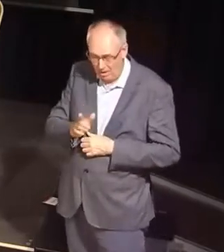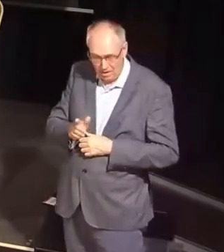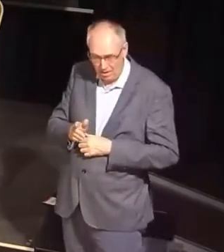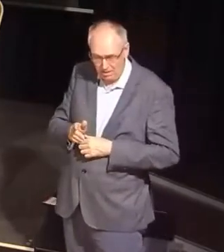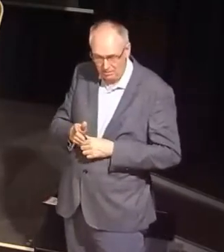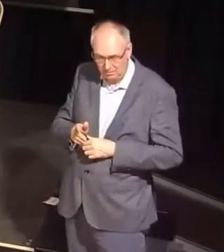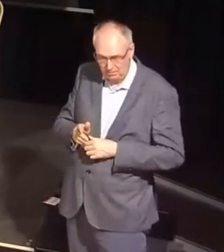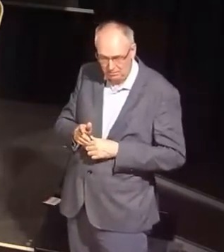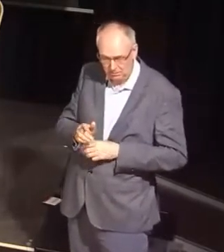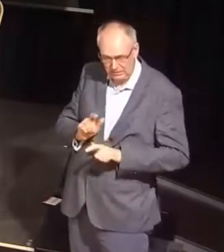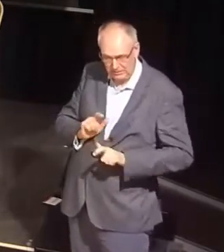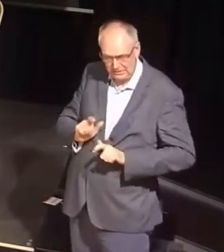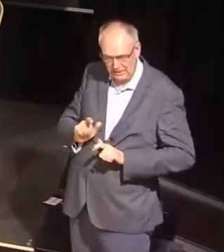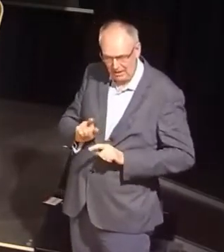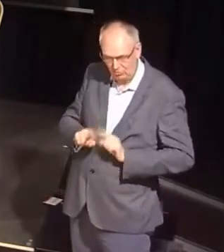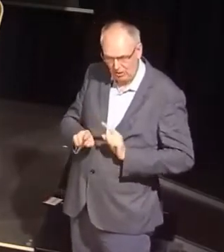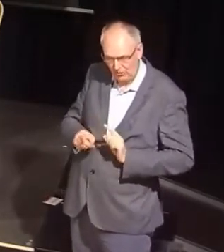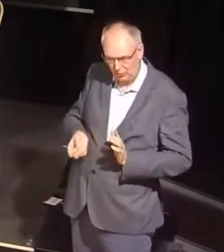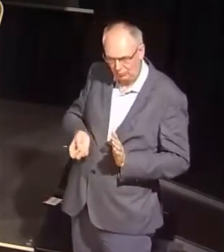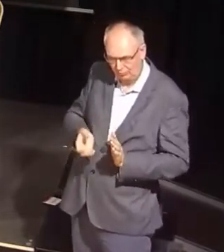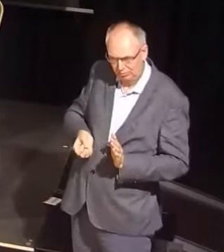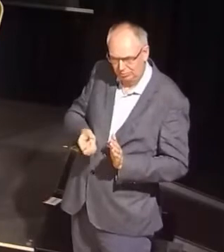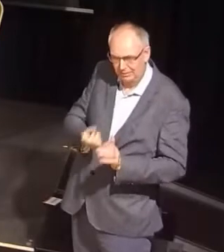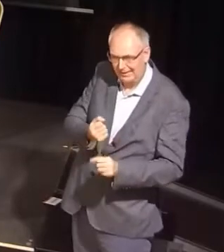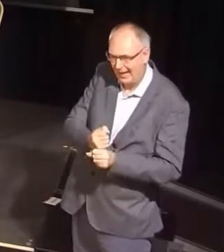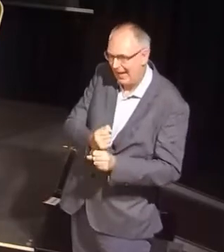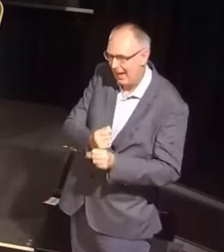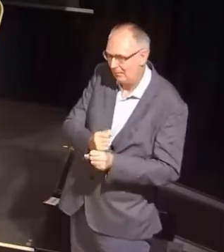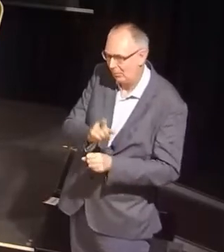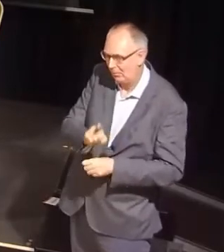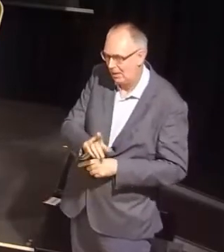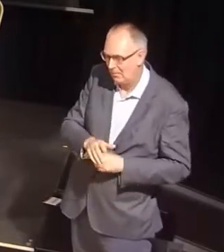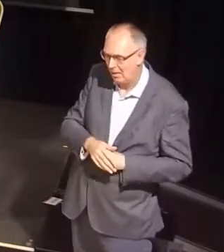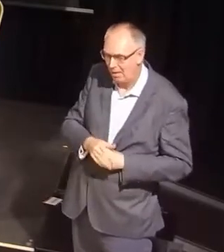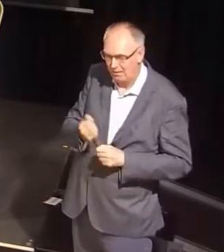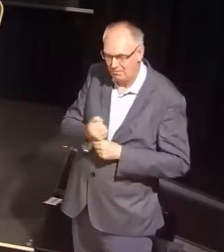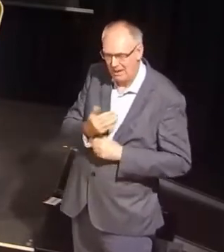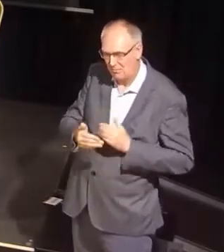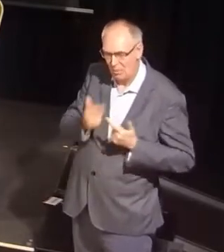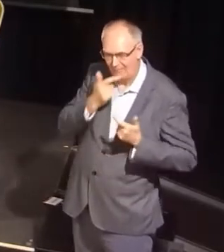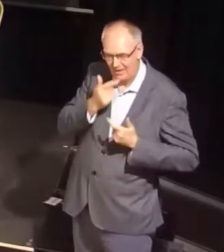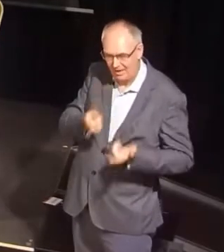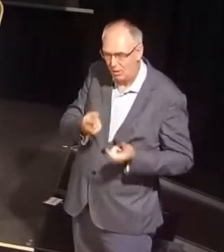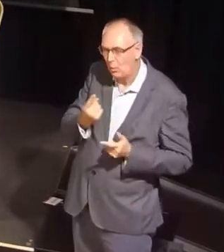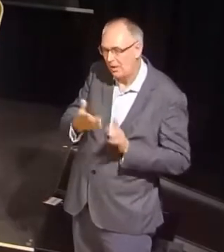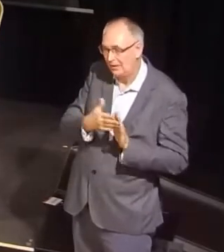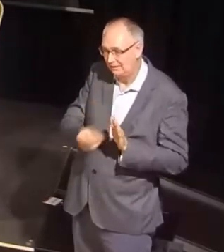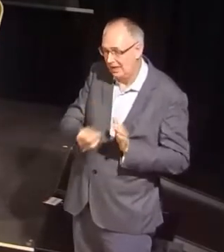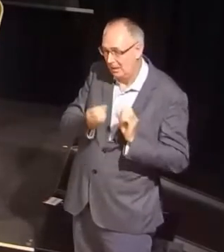I will try and sneak games in here and there just to make the process a little better. An example of this I'm gonna give you first